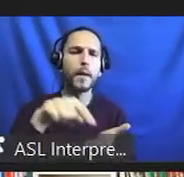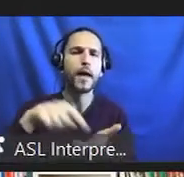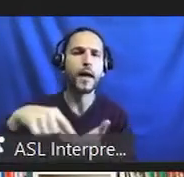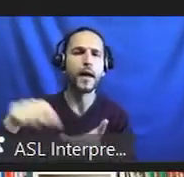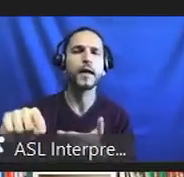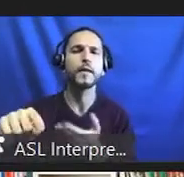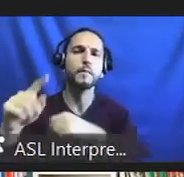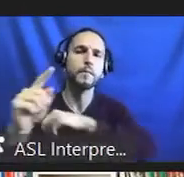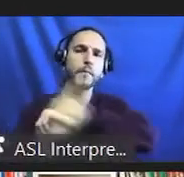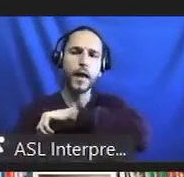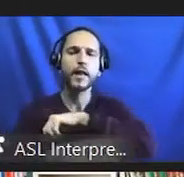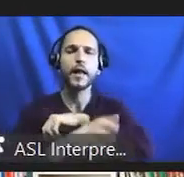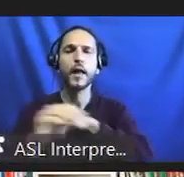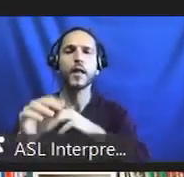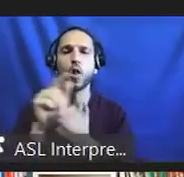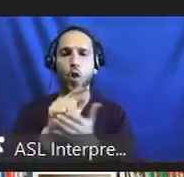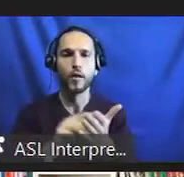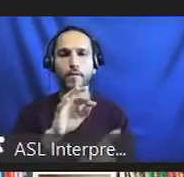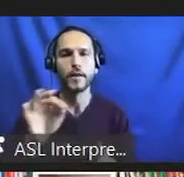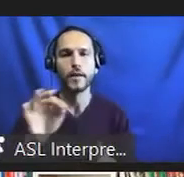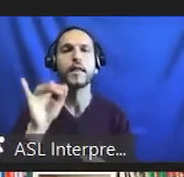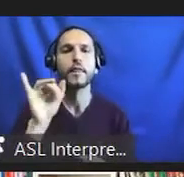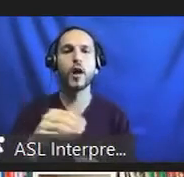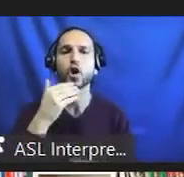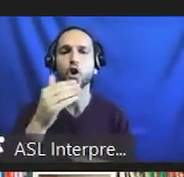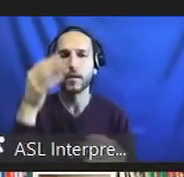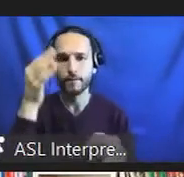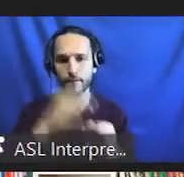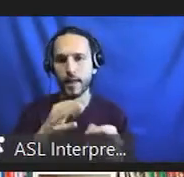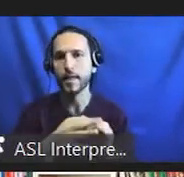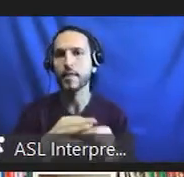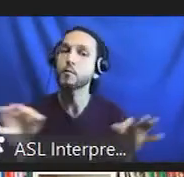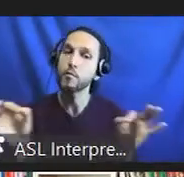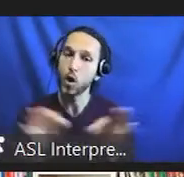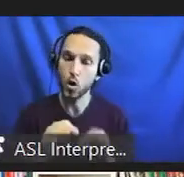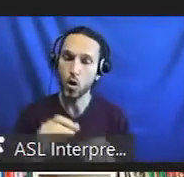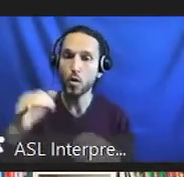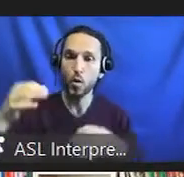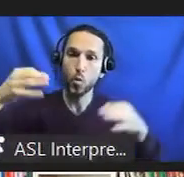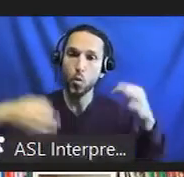good-faith efforts do count. Courts will also consider whether an entity